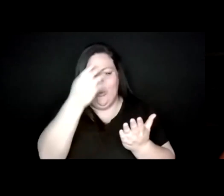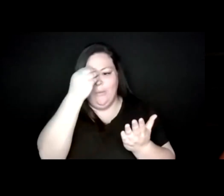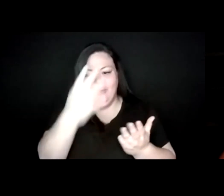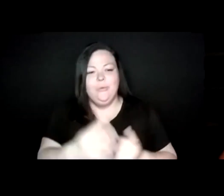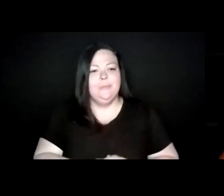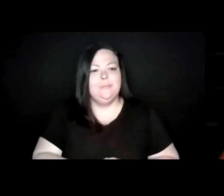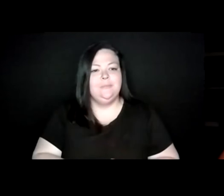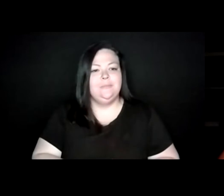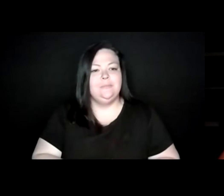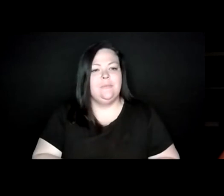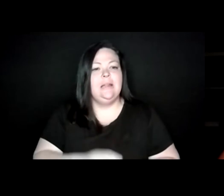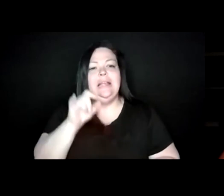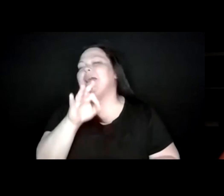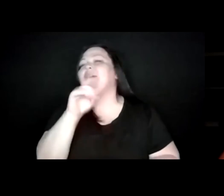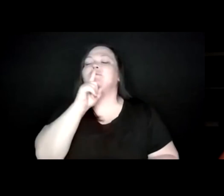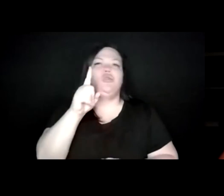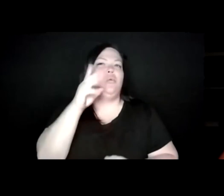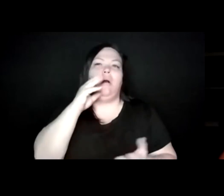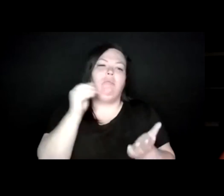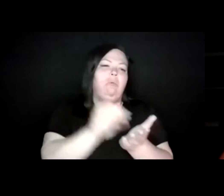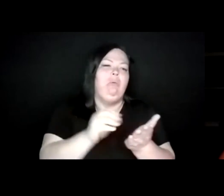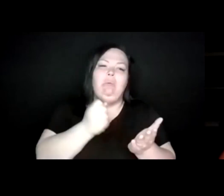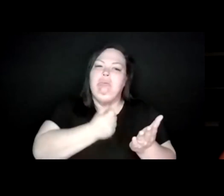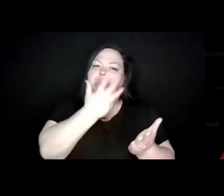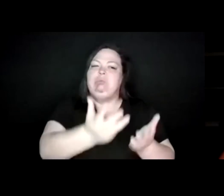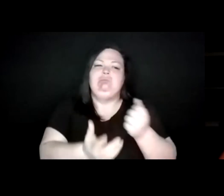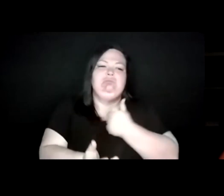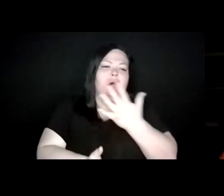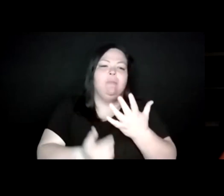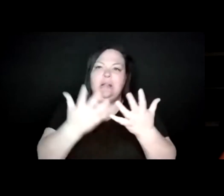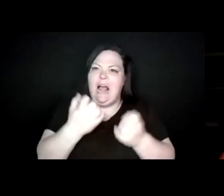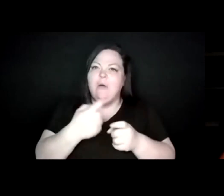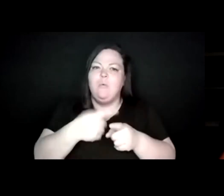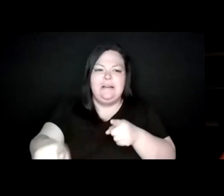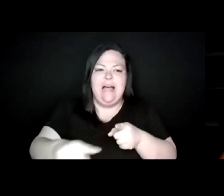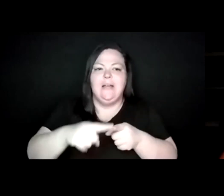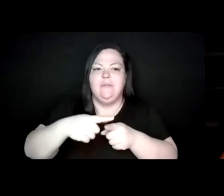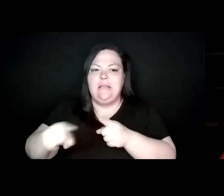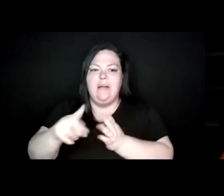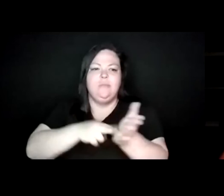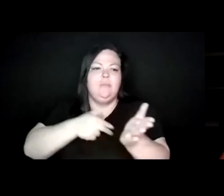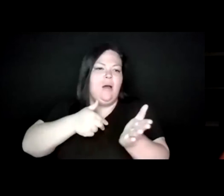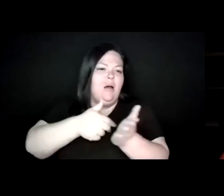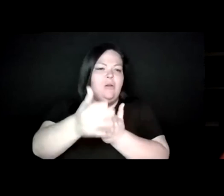If you’re laying it on thick thick / Then I want a knife/ knife to butter / better / Spread you/ on Toast.//